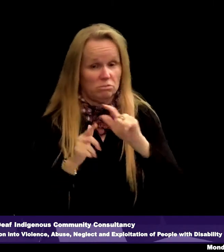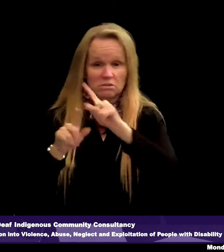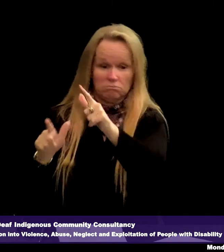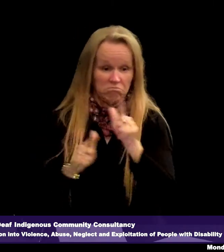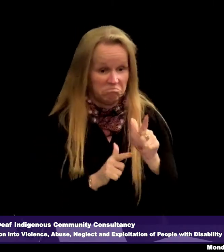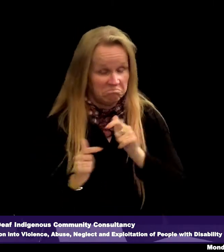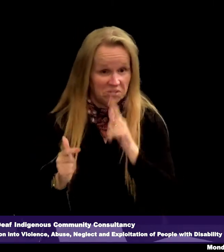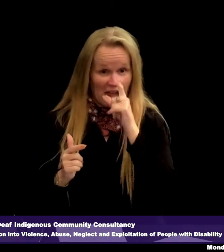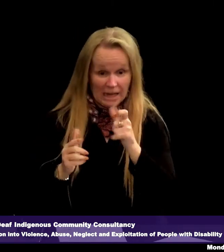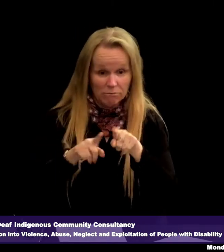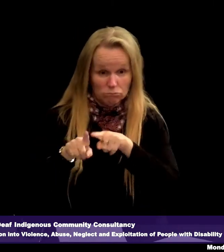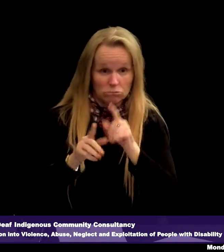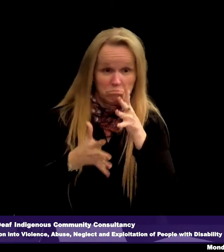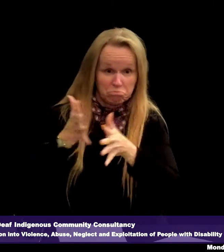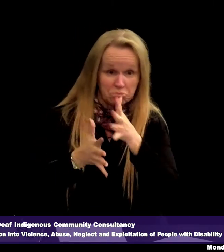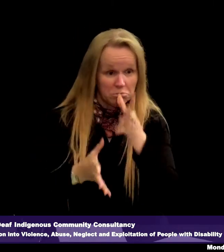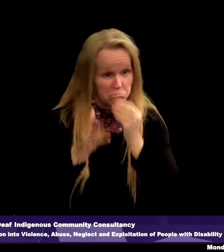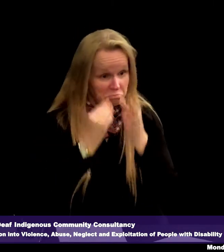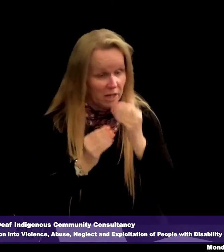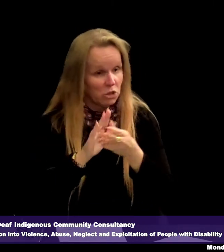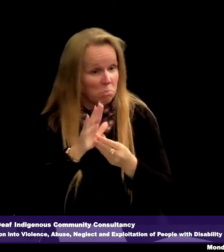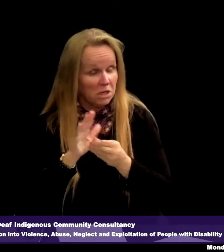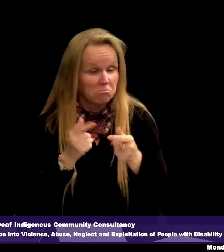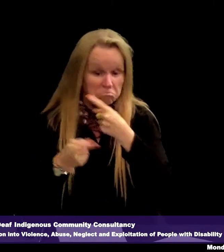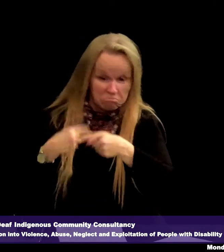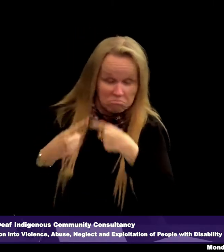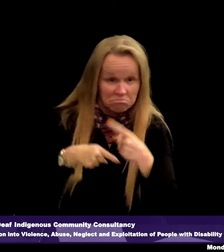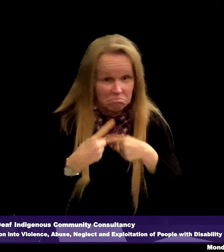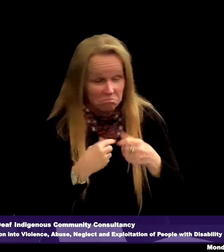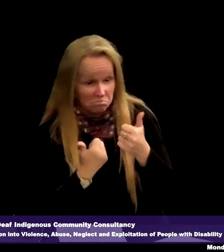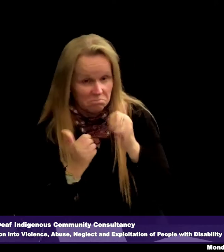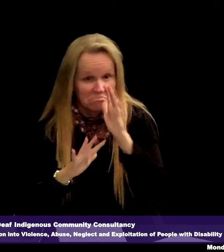But if I were to go maybe to learn to sign with people, and we would be able to